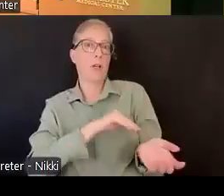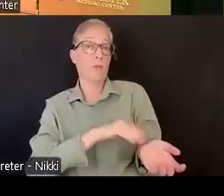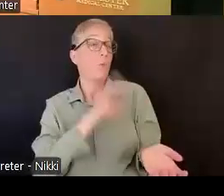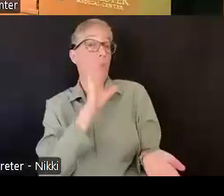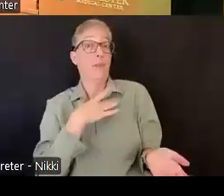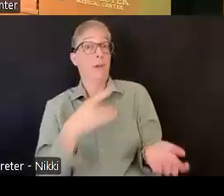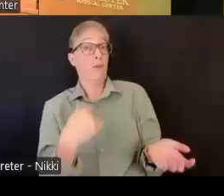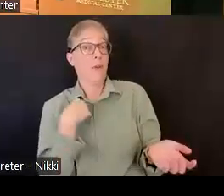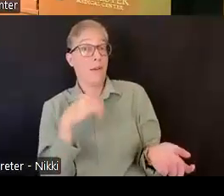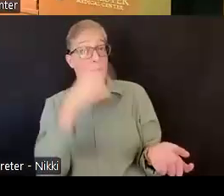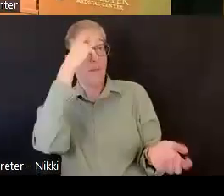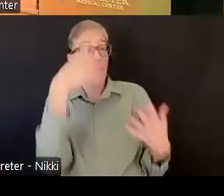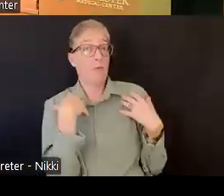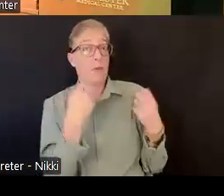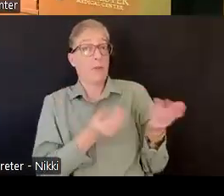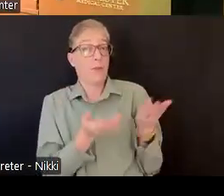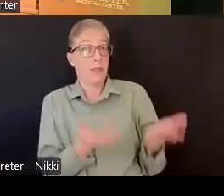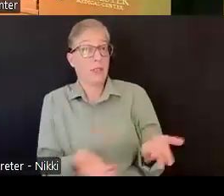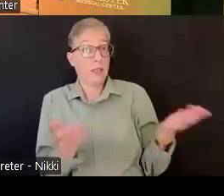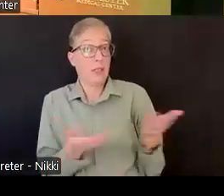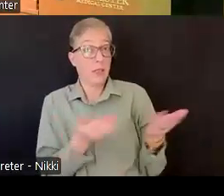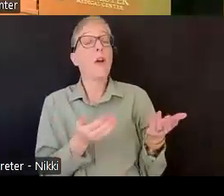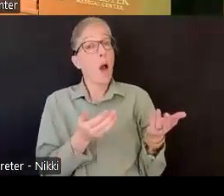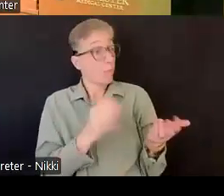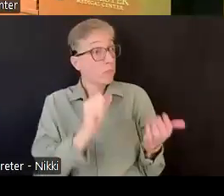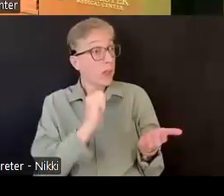And so I said and they could find help me to find housing. So I said all right I guess this is where